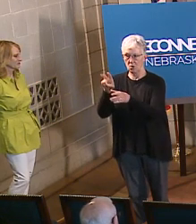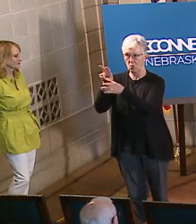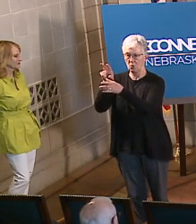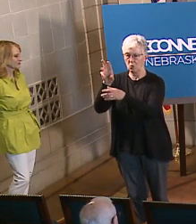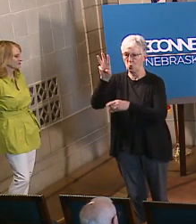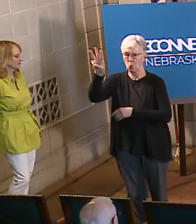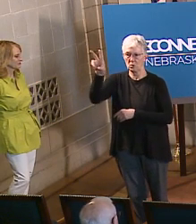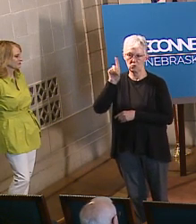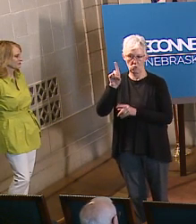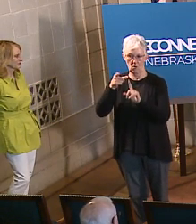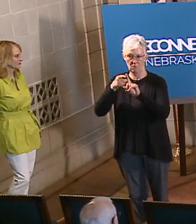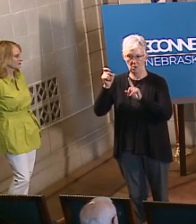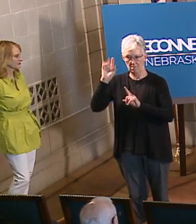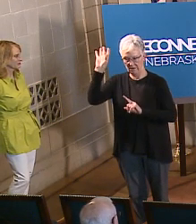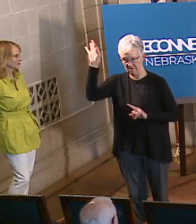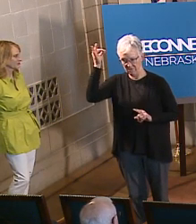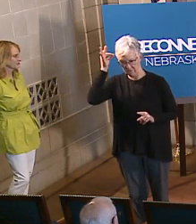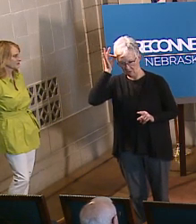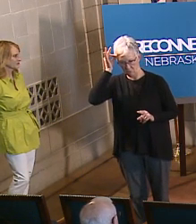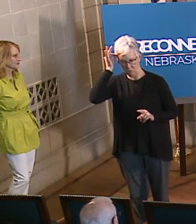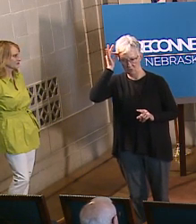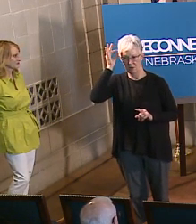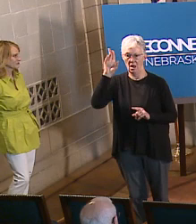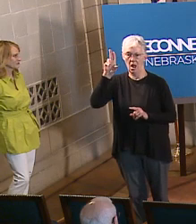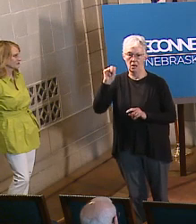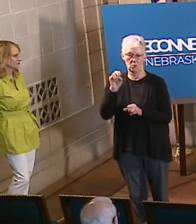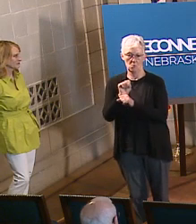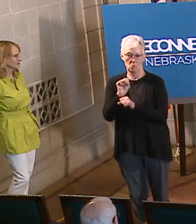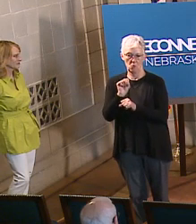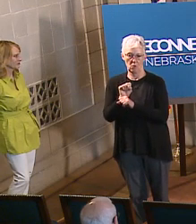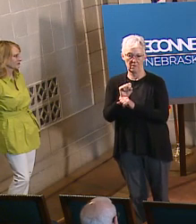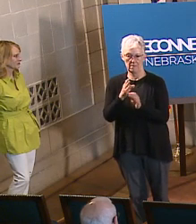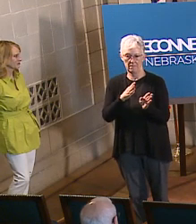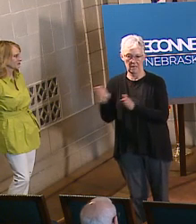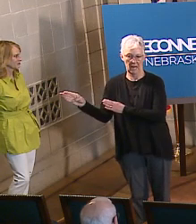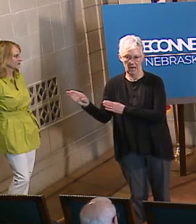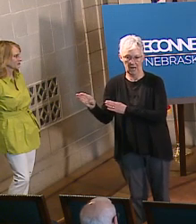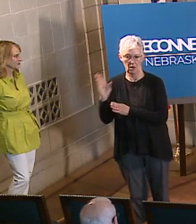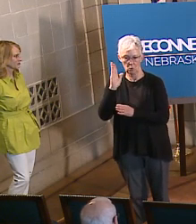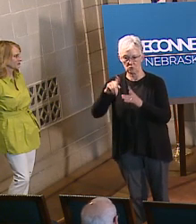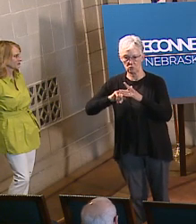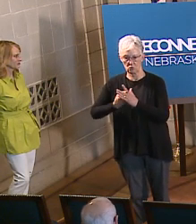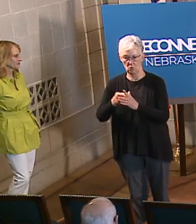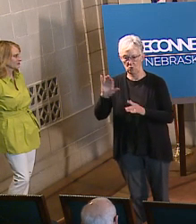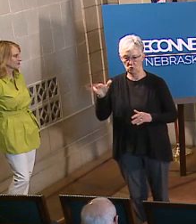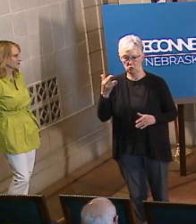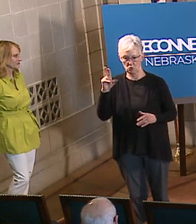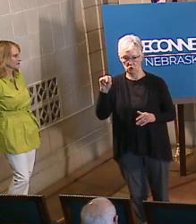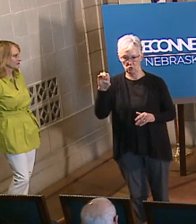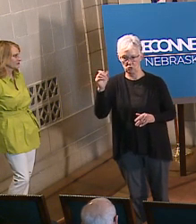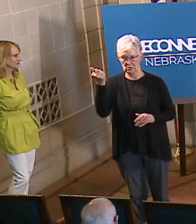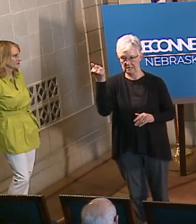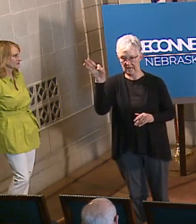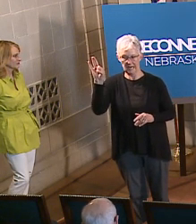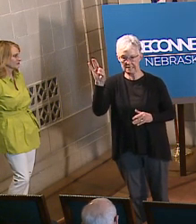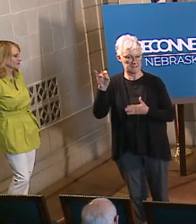THIS EVENING AND THEN FINALLY, WE ARE WITHDRAWING FROM THE